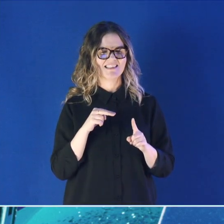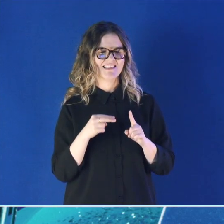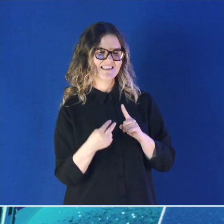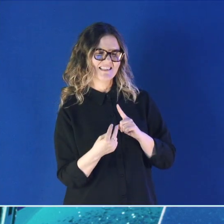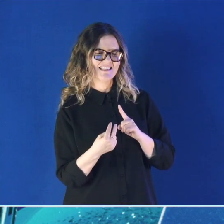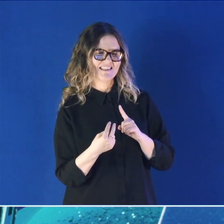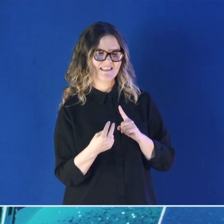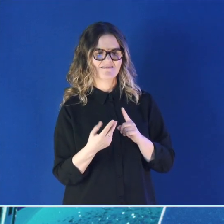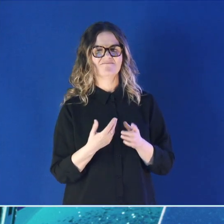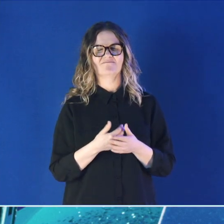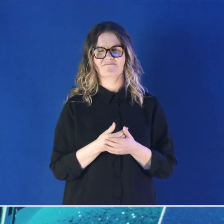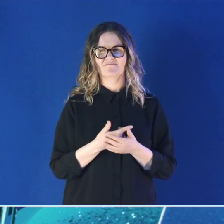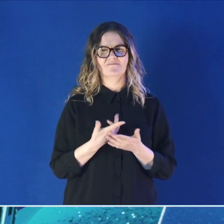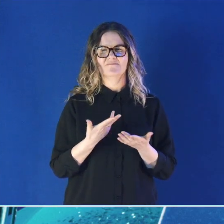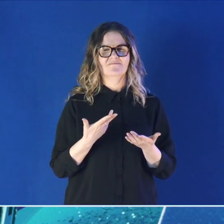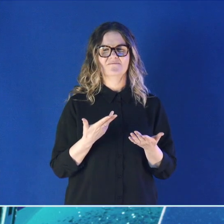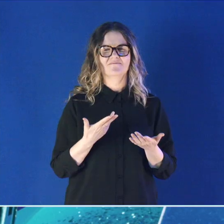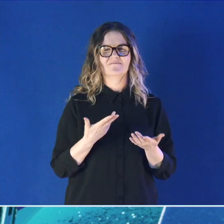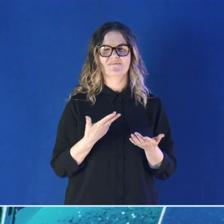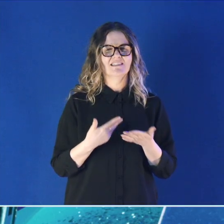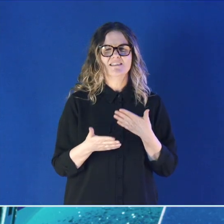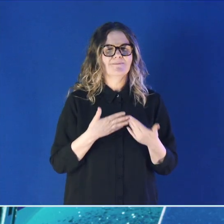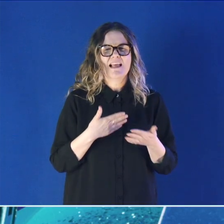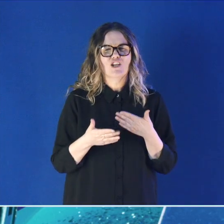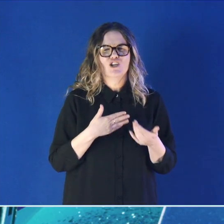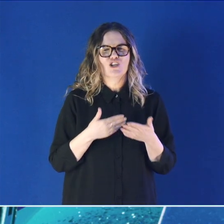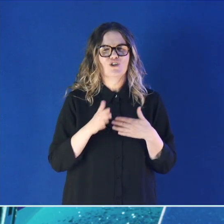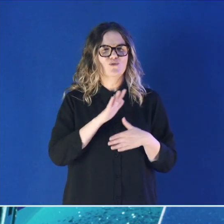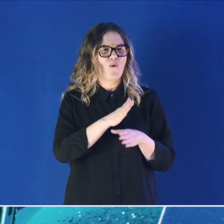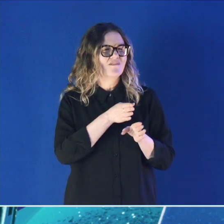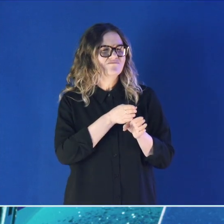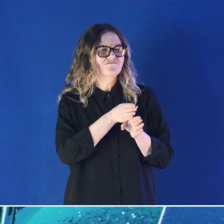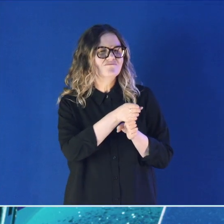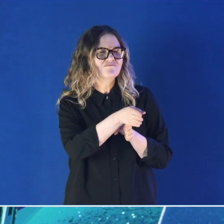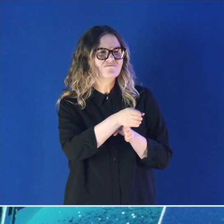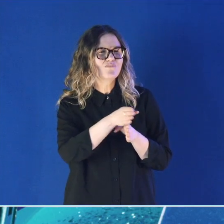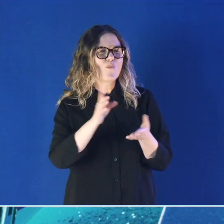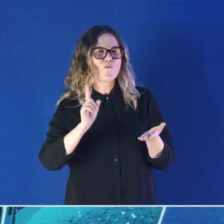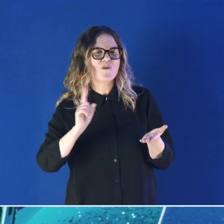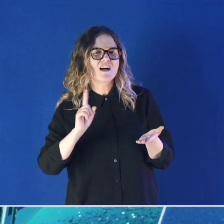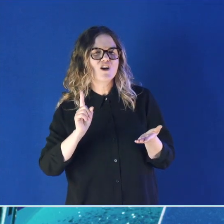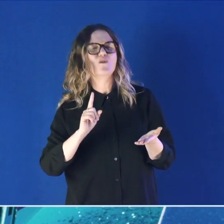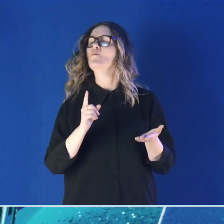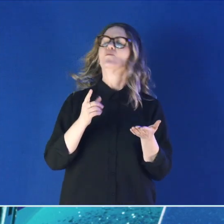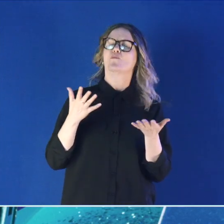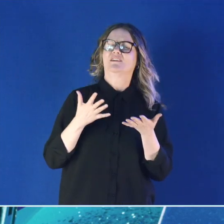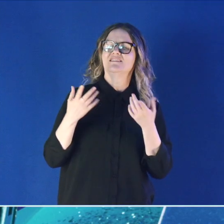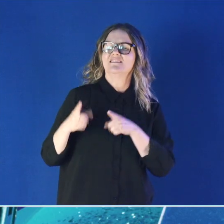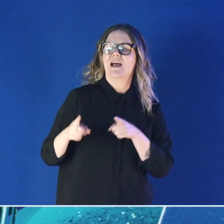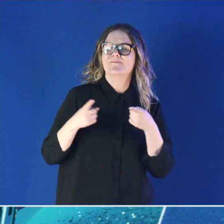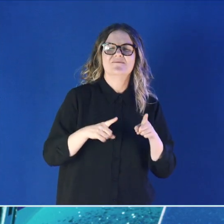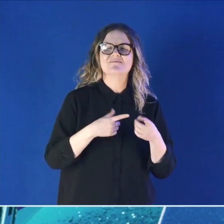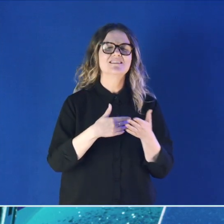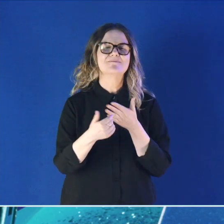what the space is, just imagine what if? And I think that sometimes we even started a conversation